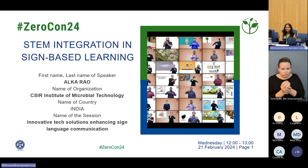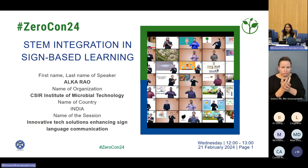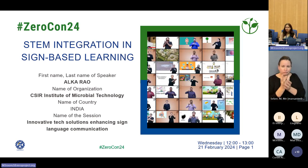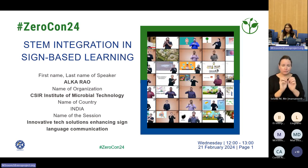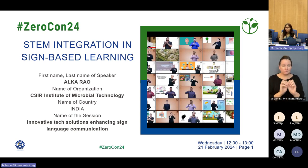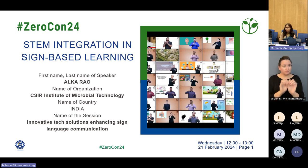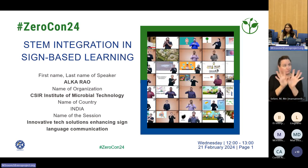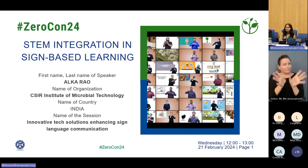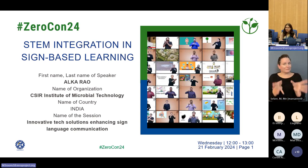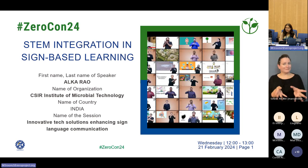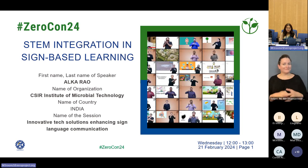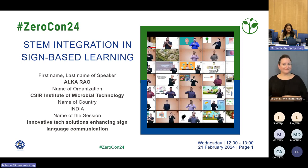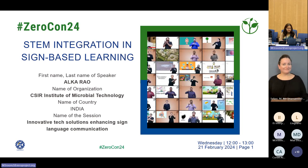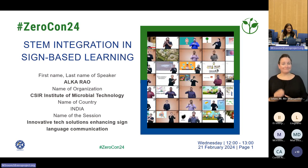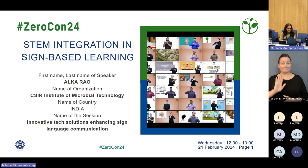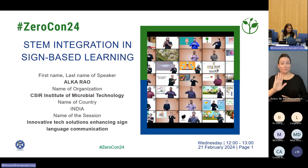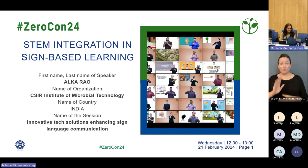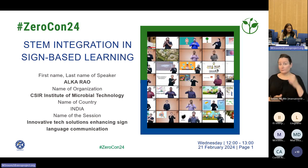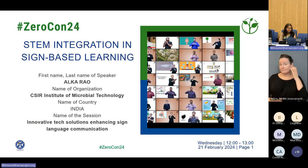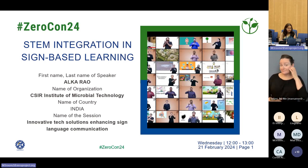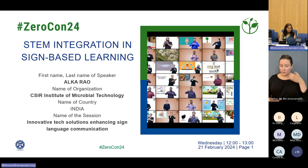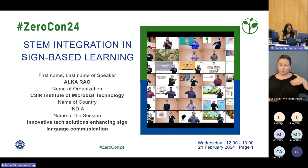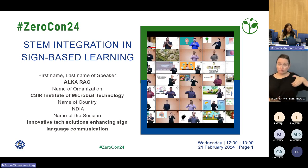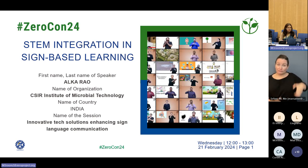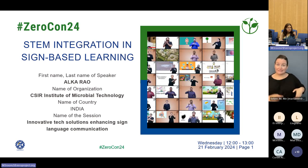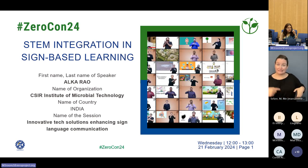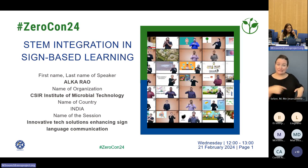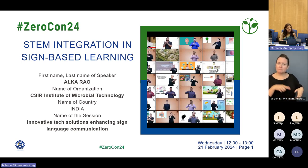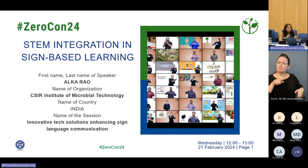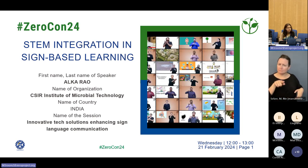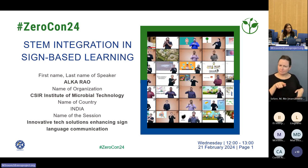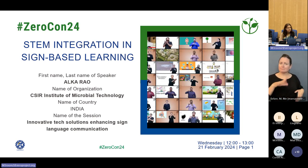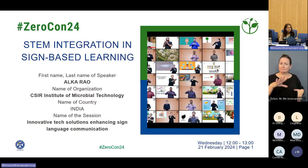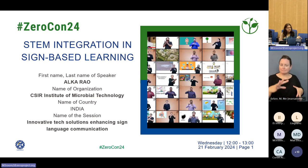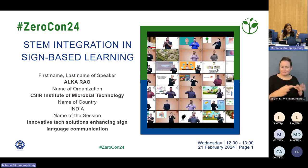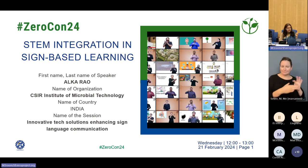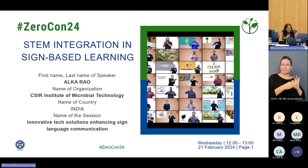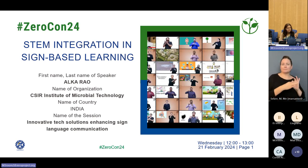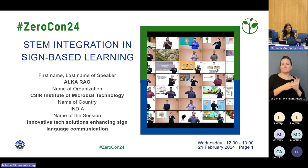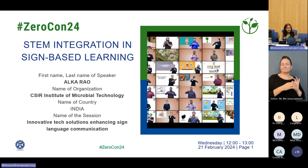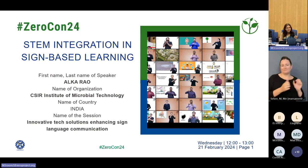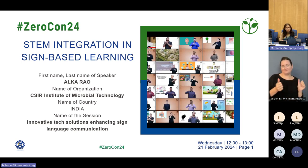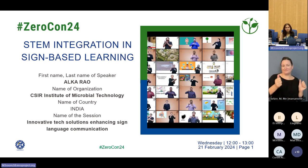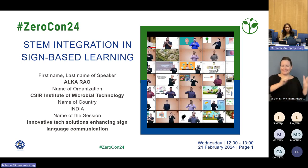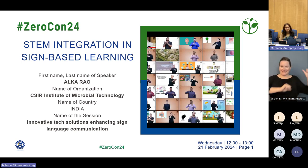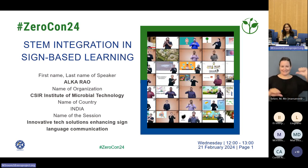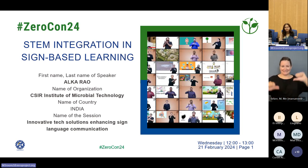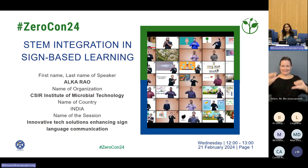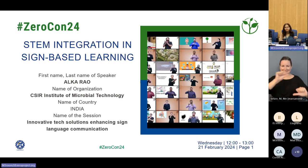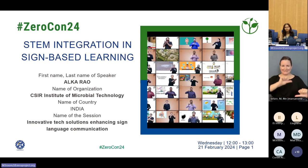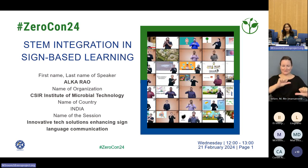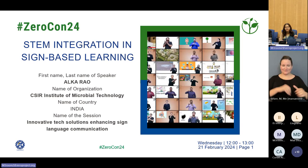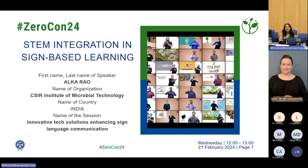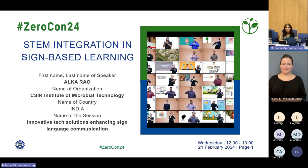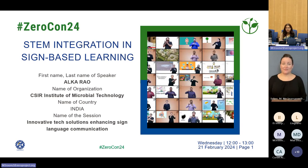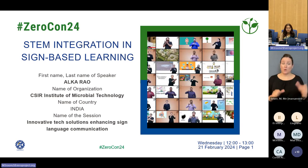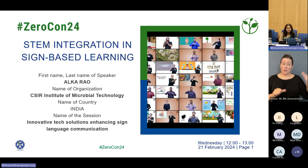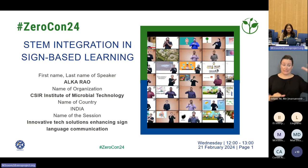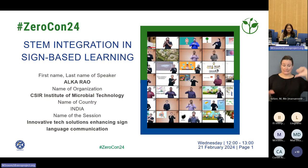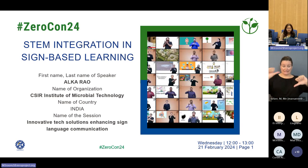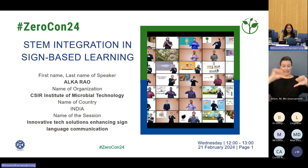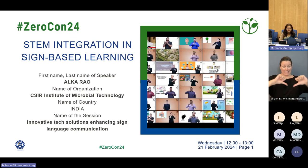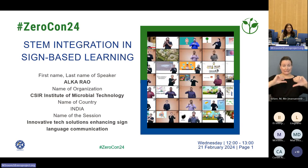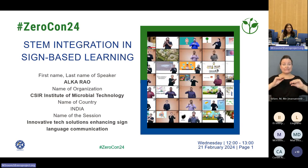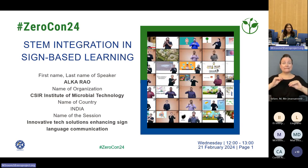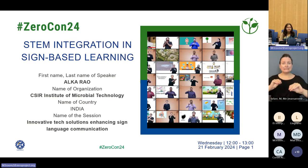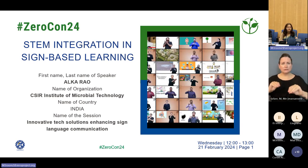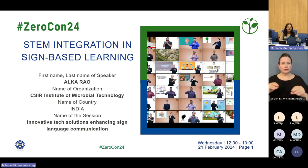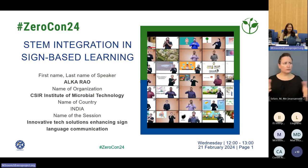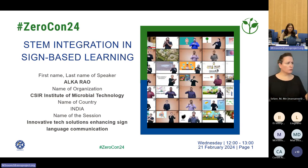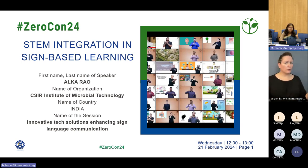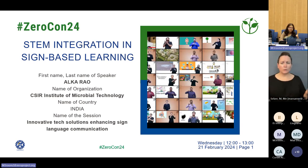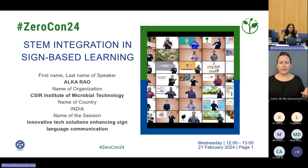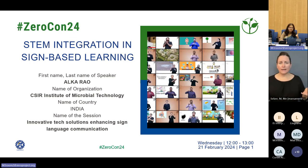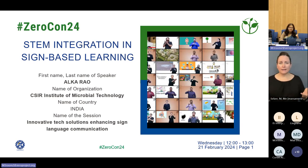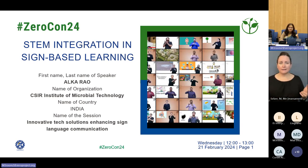It is all about science. Science education starts right where we are. In our backyards,